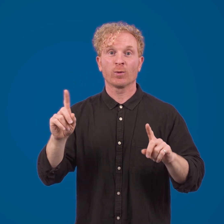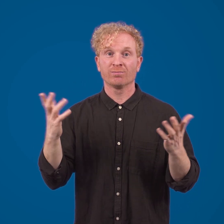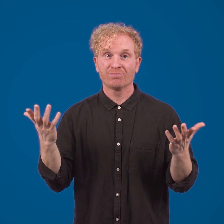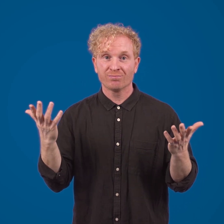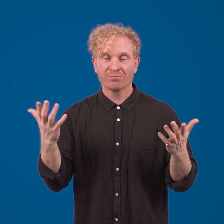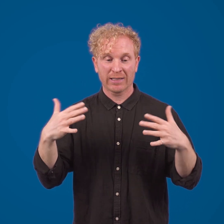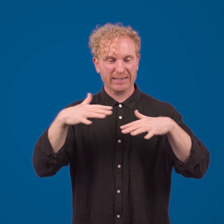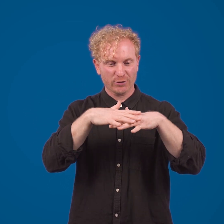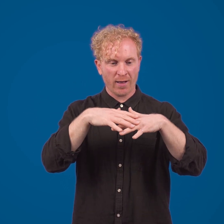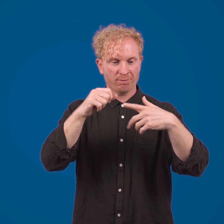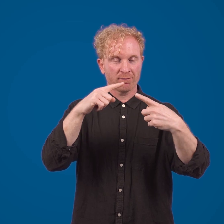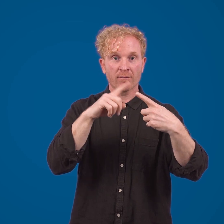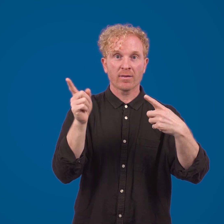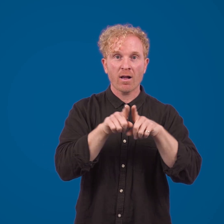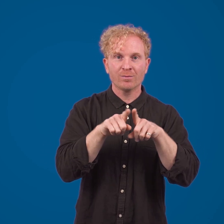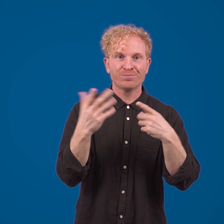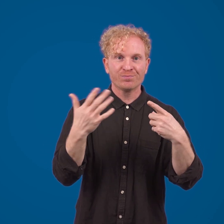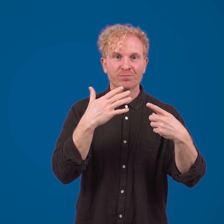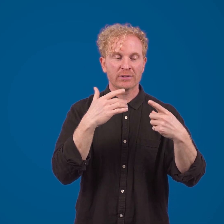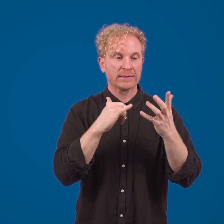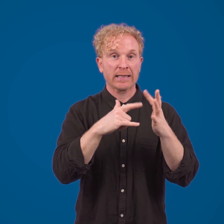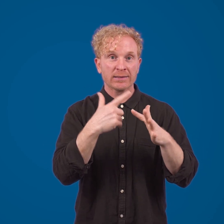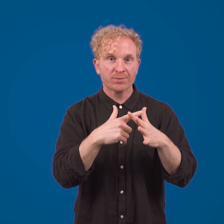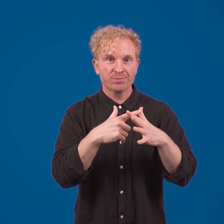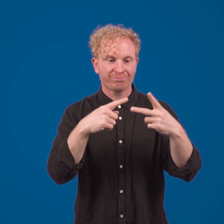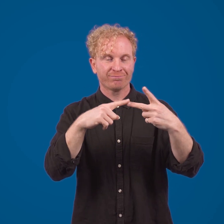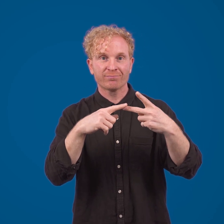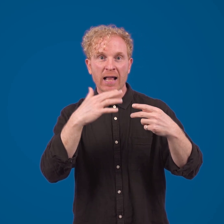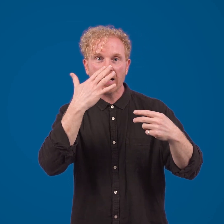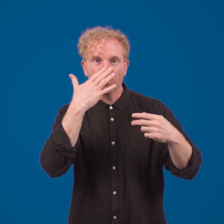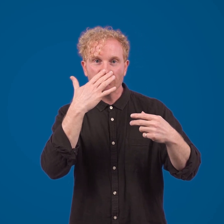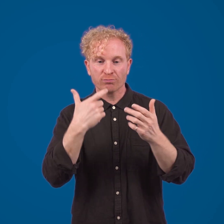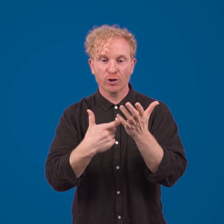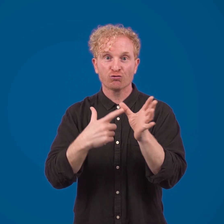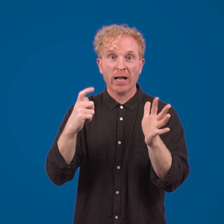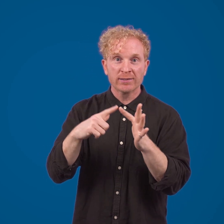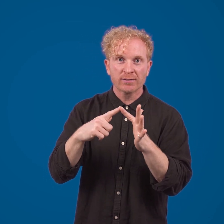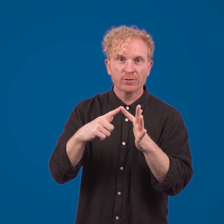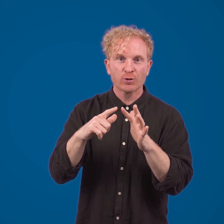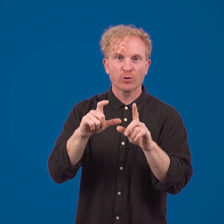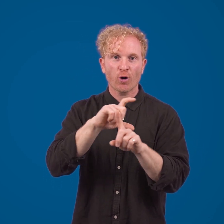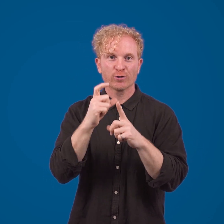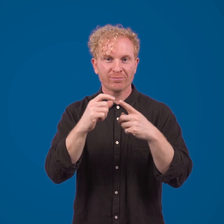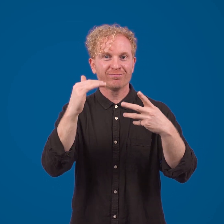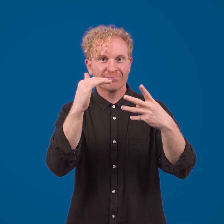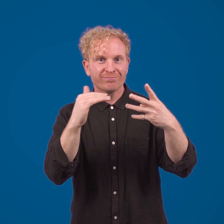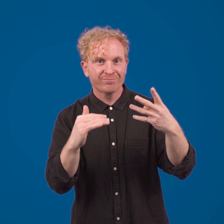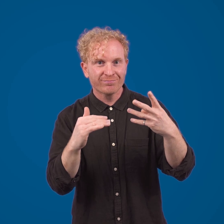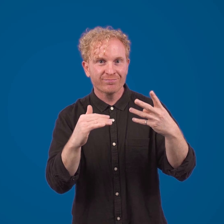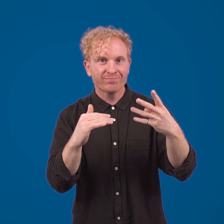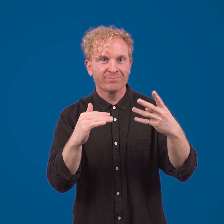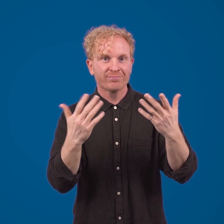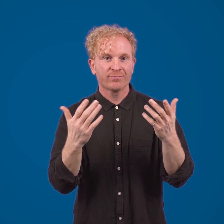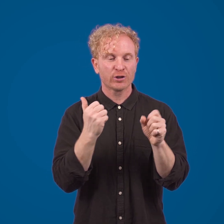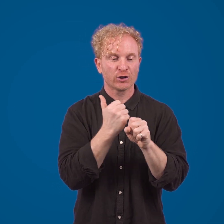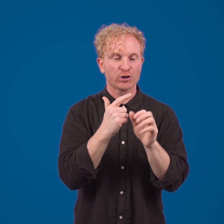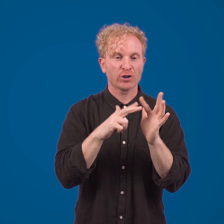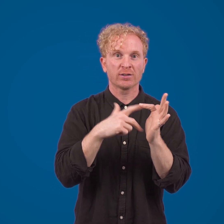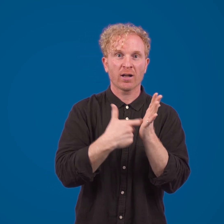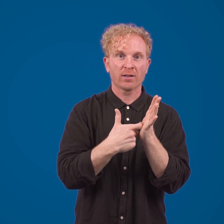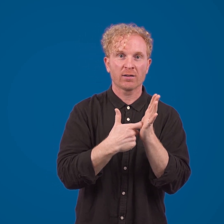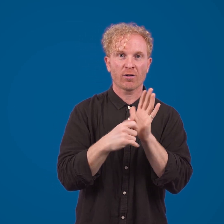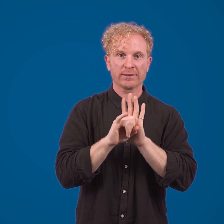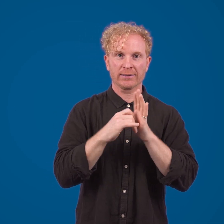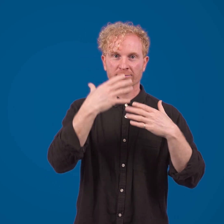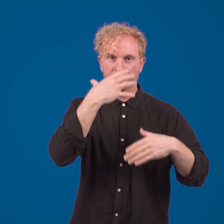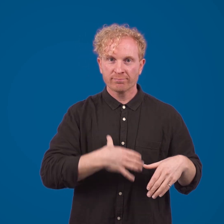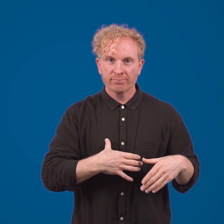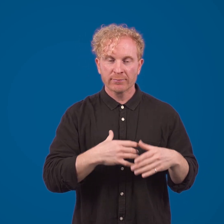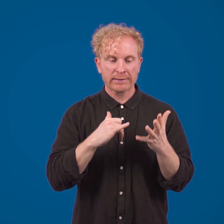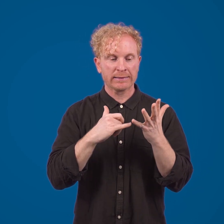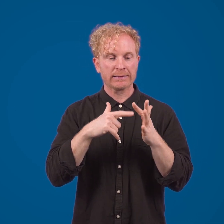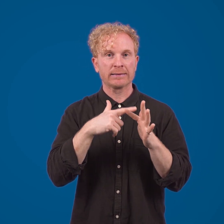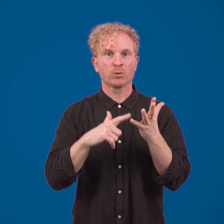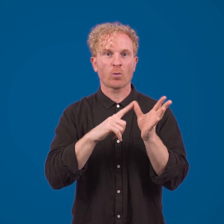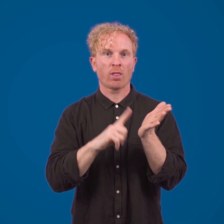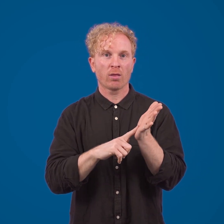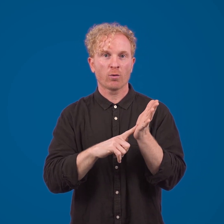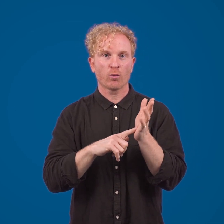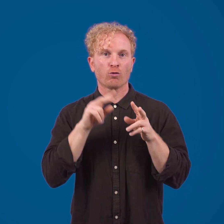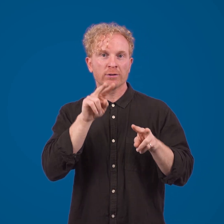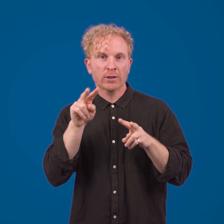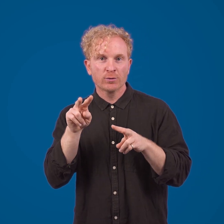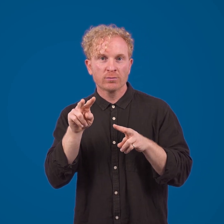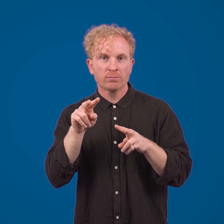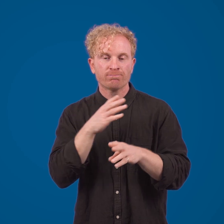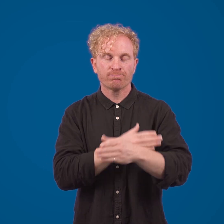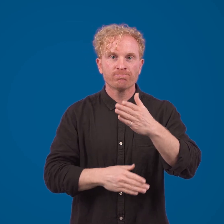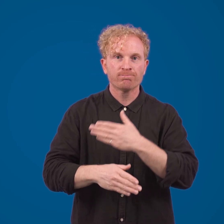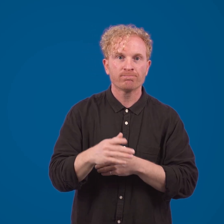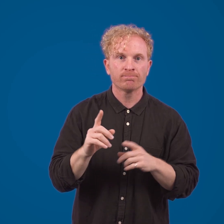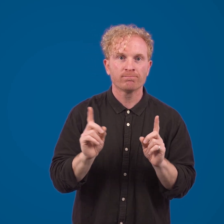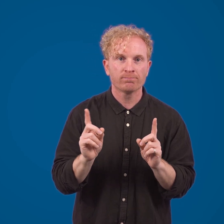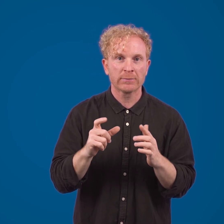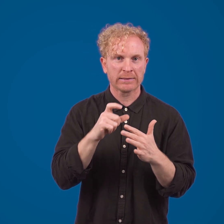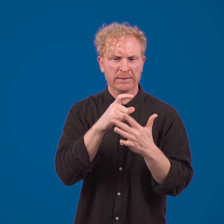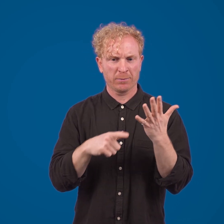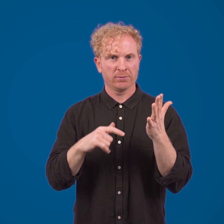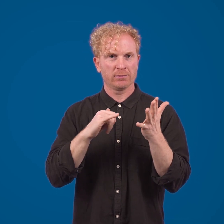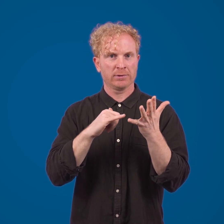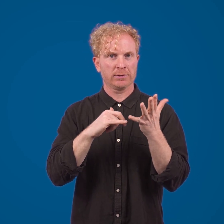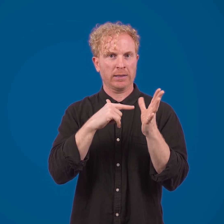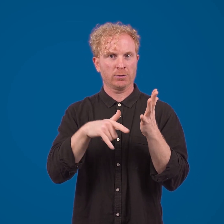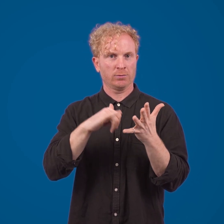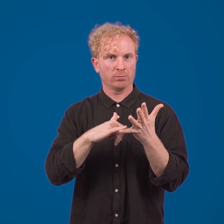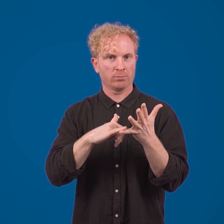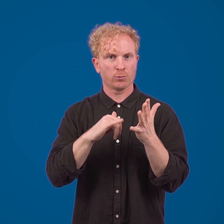of their sex, age, race, culture, gender identity, sexual orientation, impairment, disability status